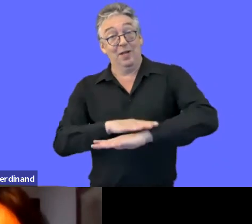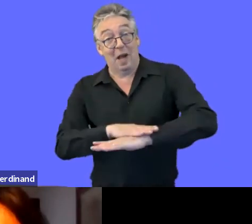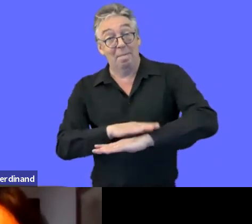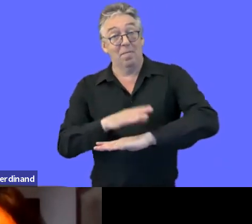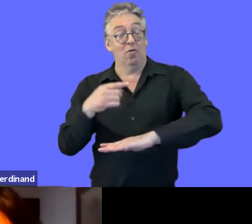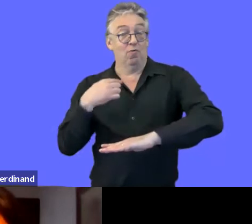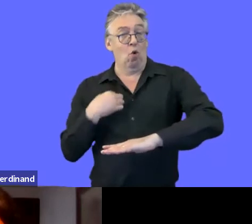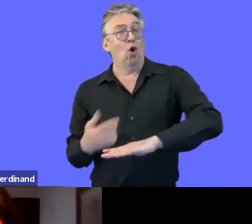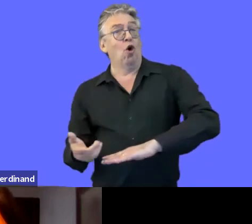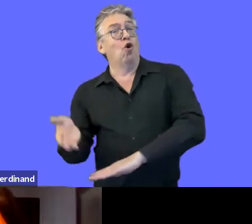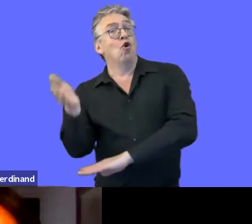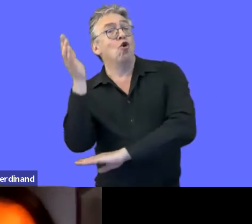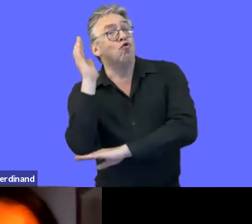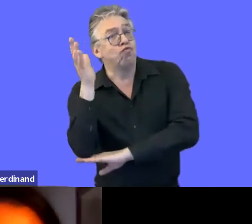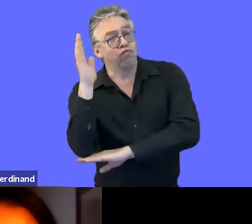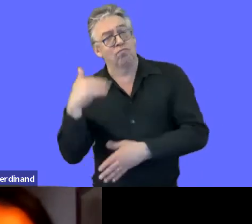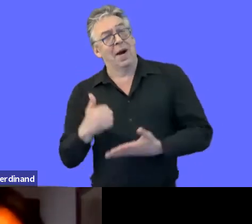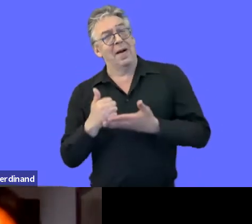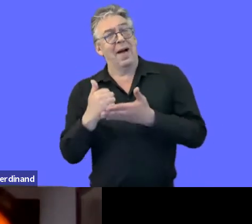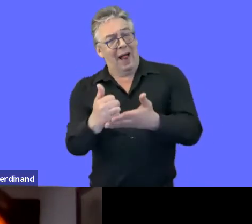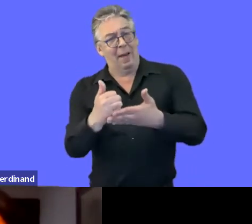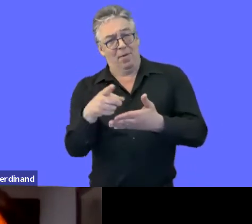to the struggle for the right of women with disabilities.